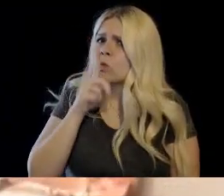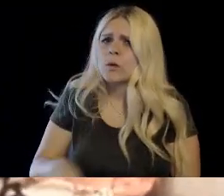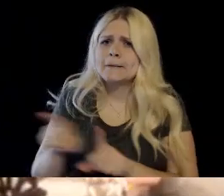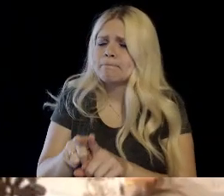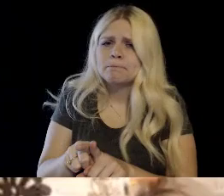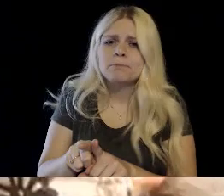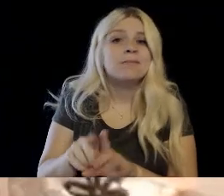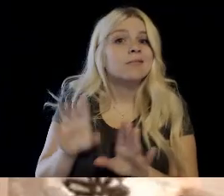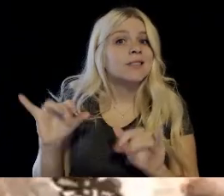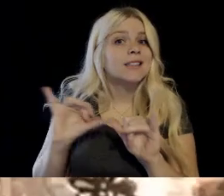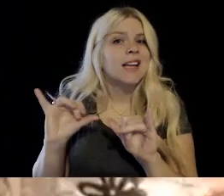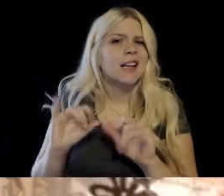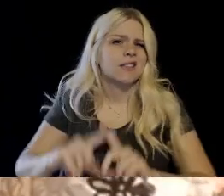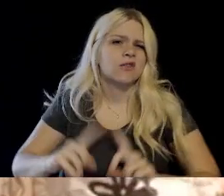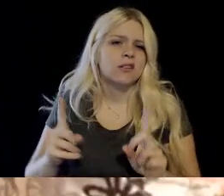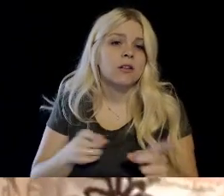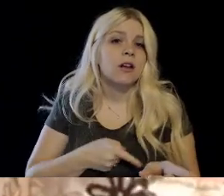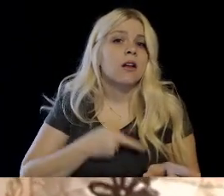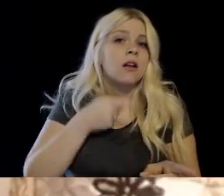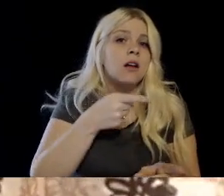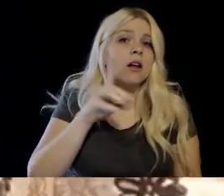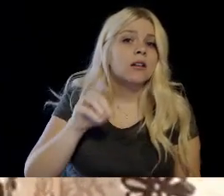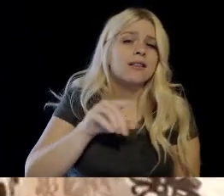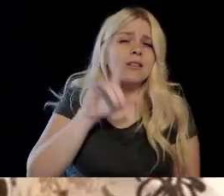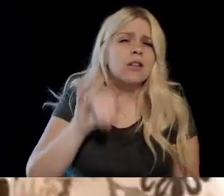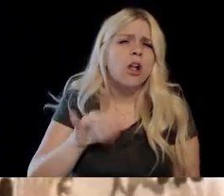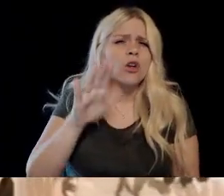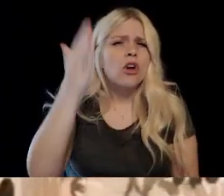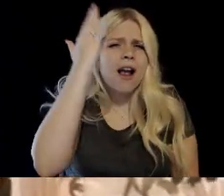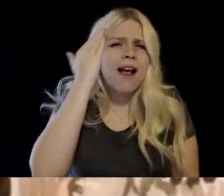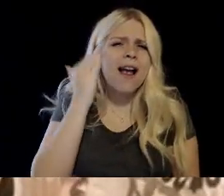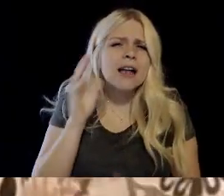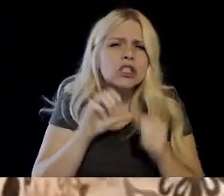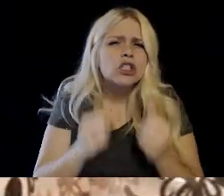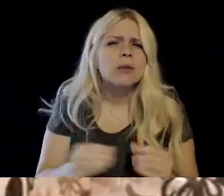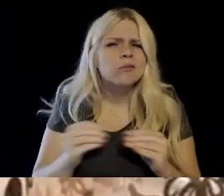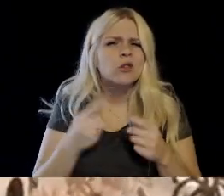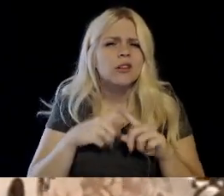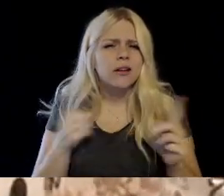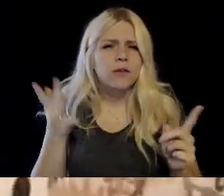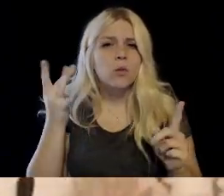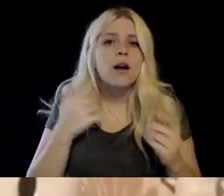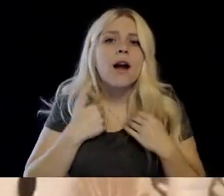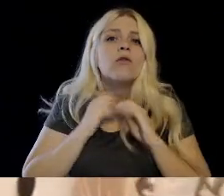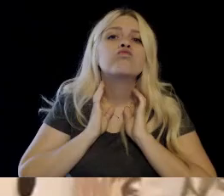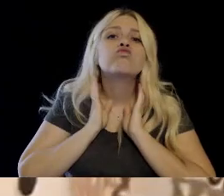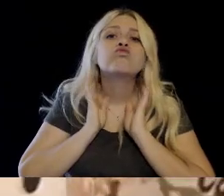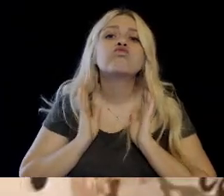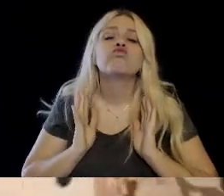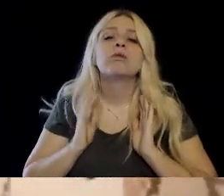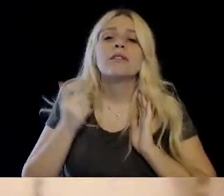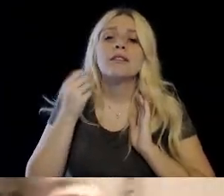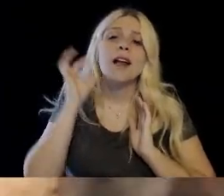Dolly, she's got a slightly different head shape. So, she's got a lot more hair on her neck so it looks like she's got this giant head.